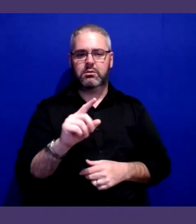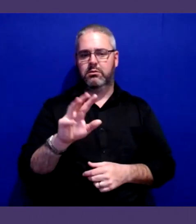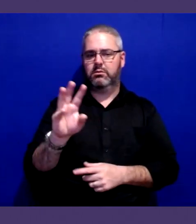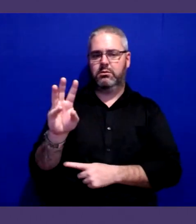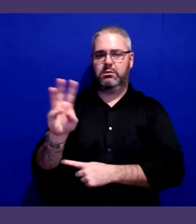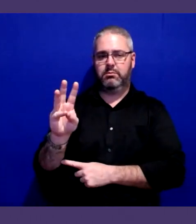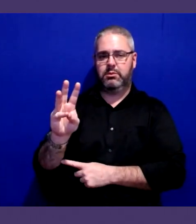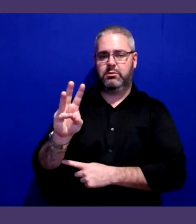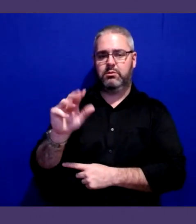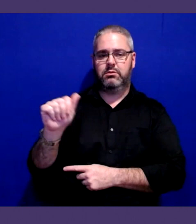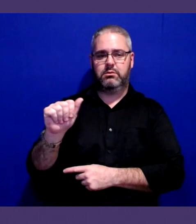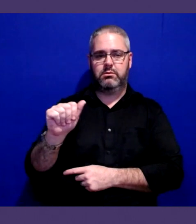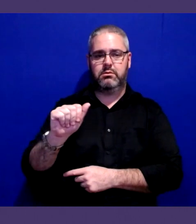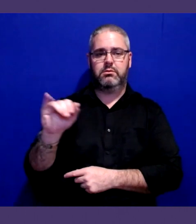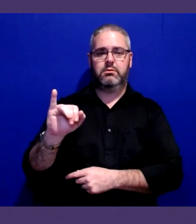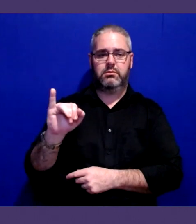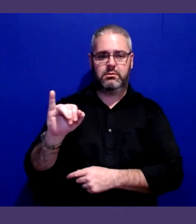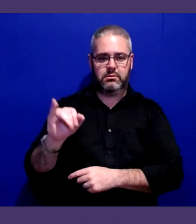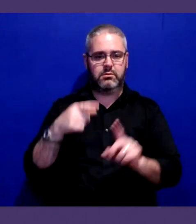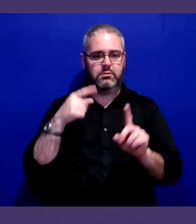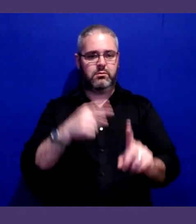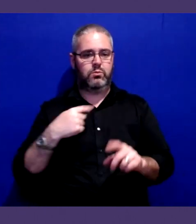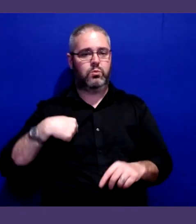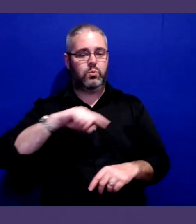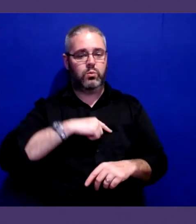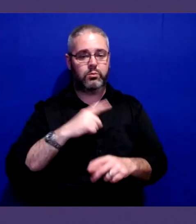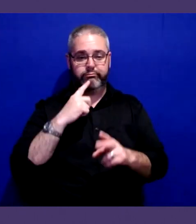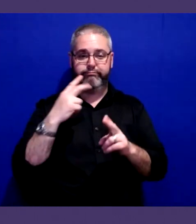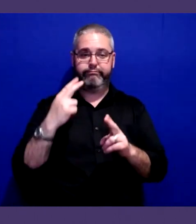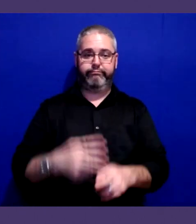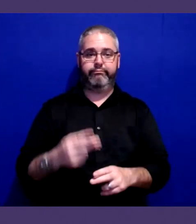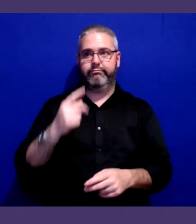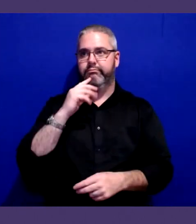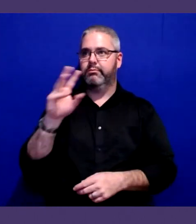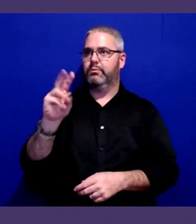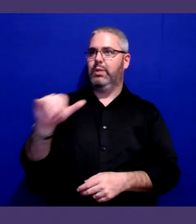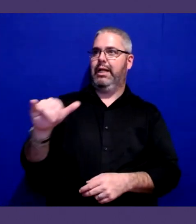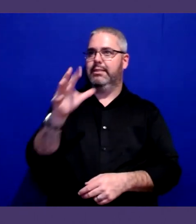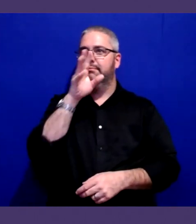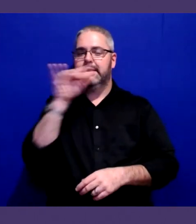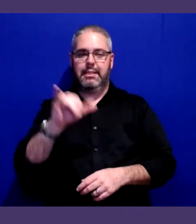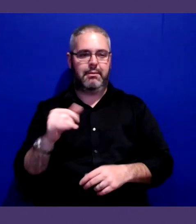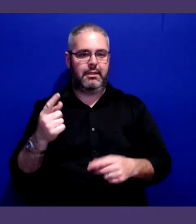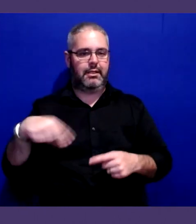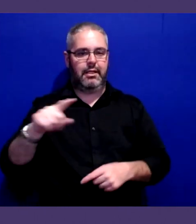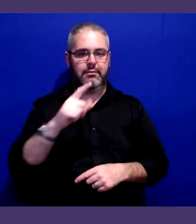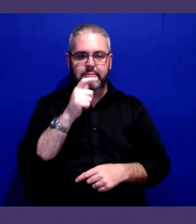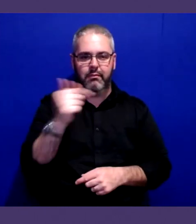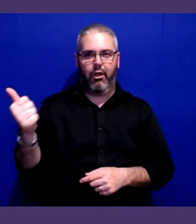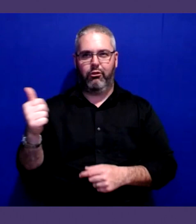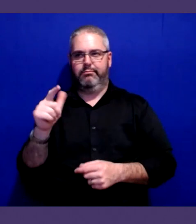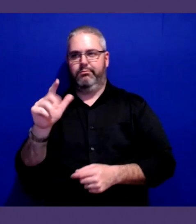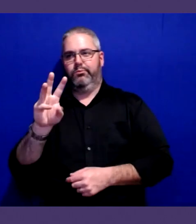which we pronounce "way", unfortunately screen readers pronounce it "why", but that's okay.